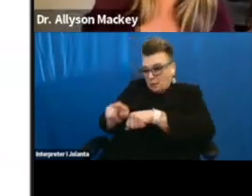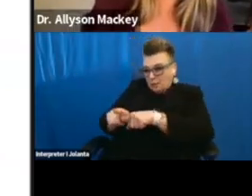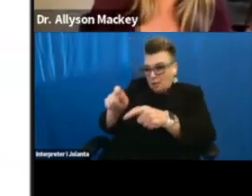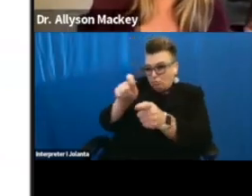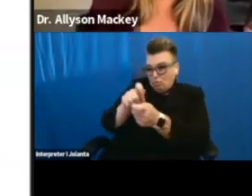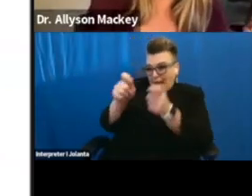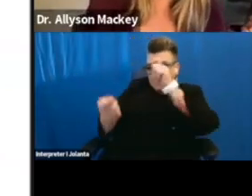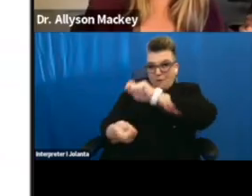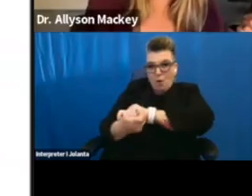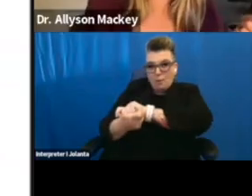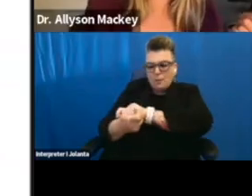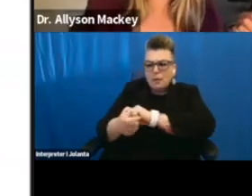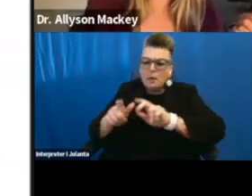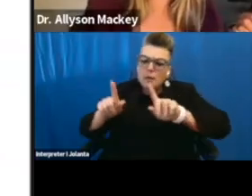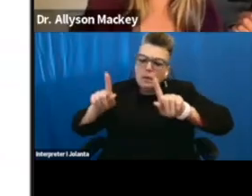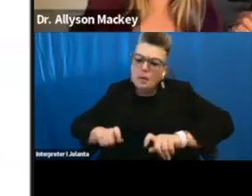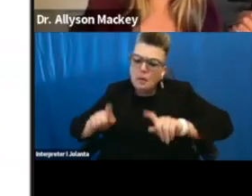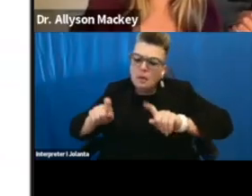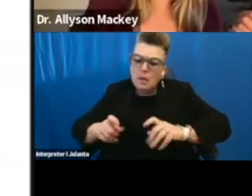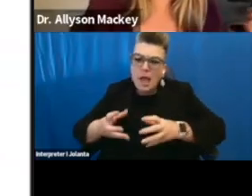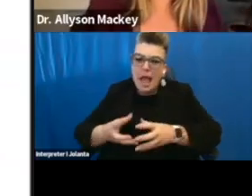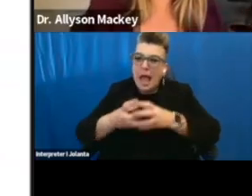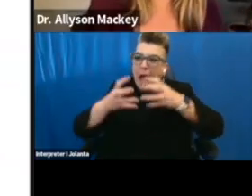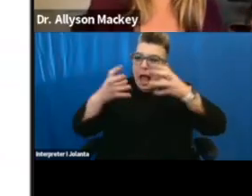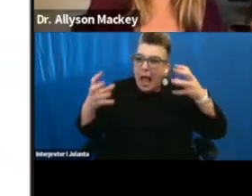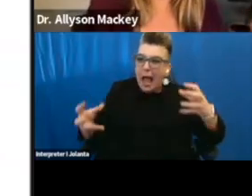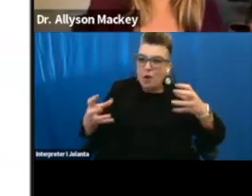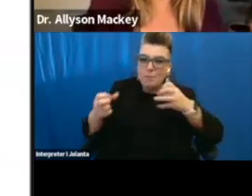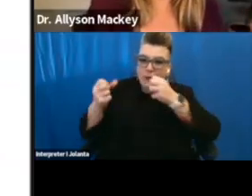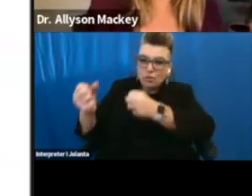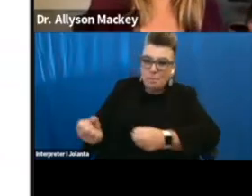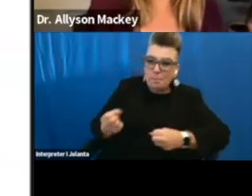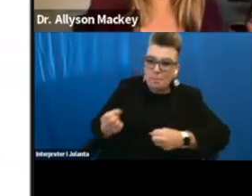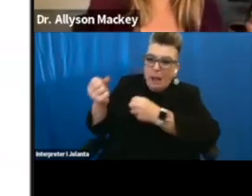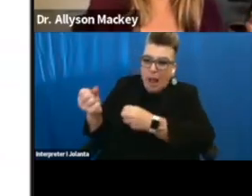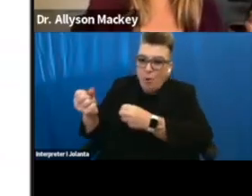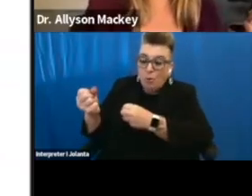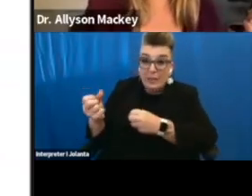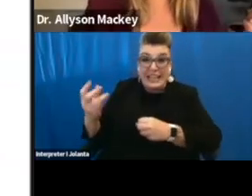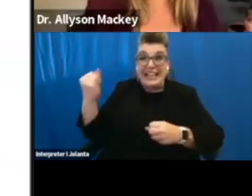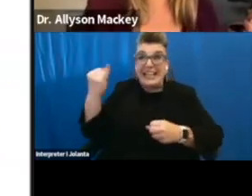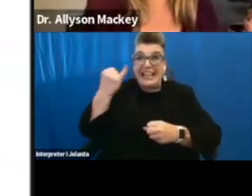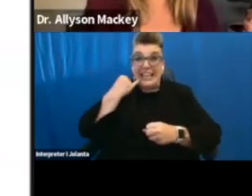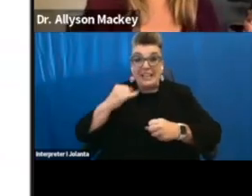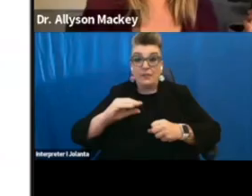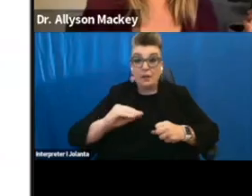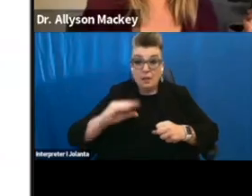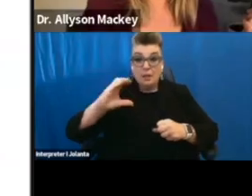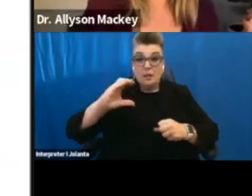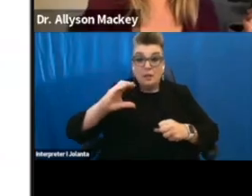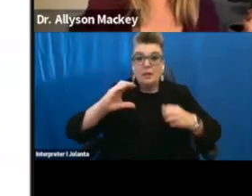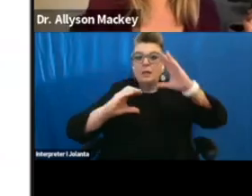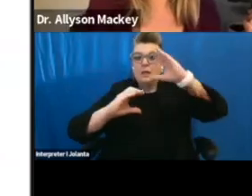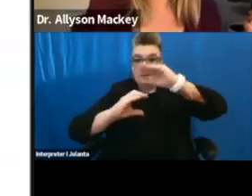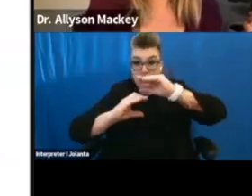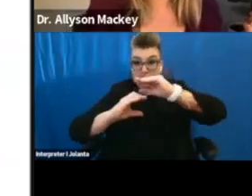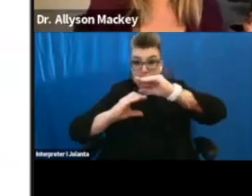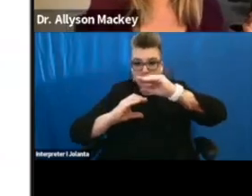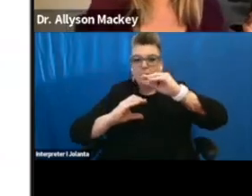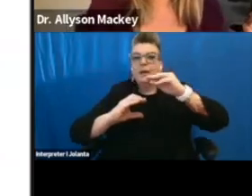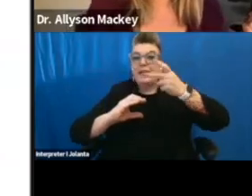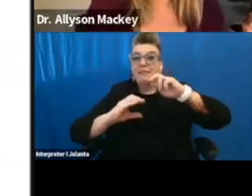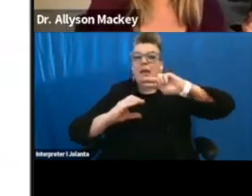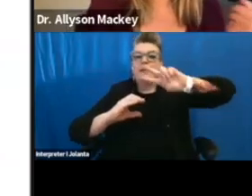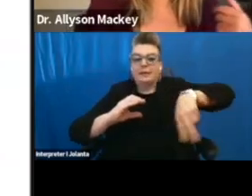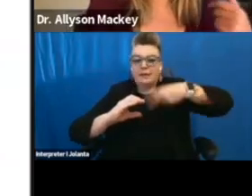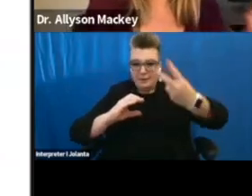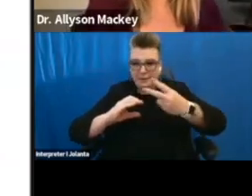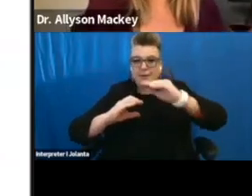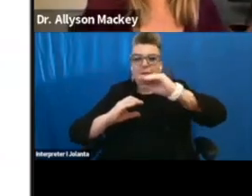how much power there is at higher frequencies as compared to lower frequencies and that can